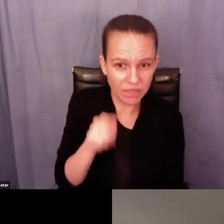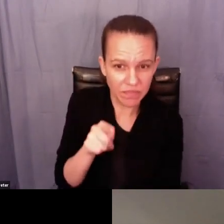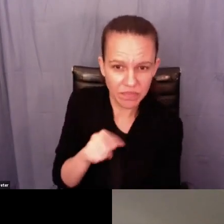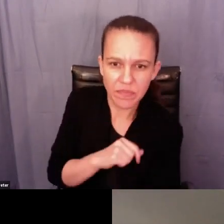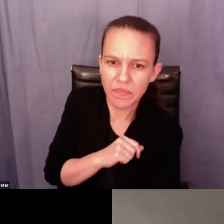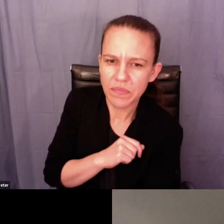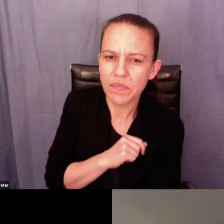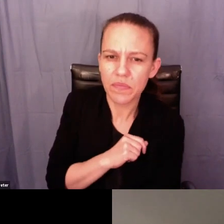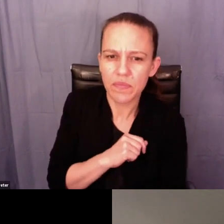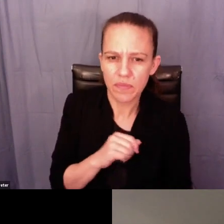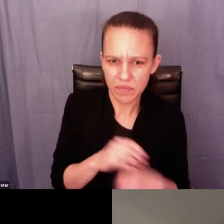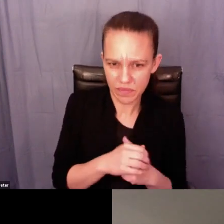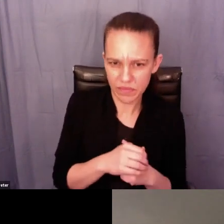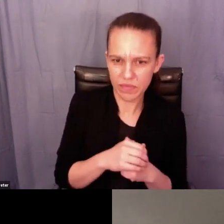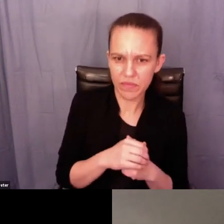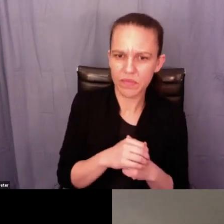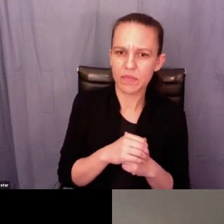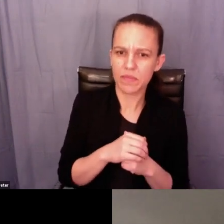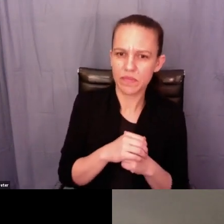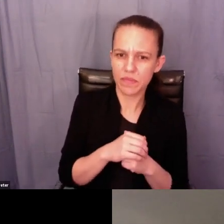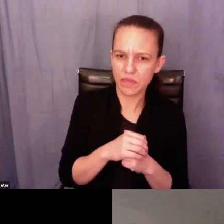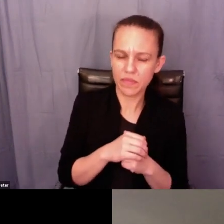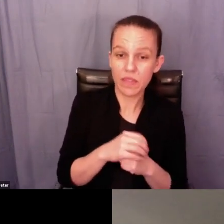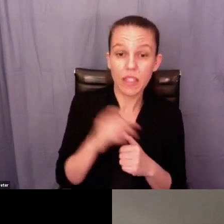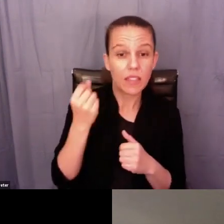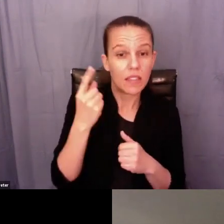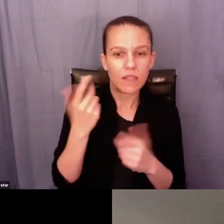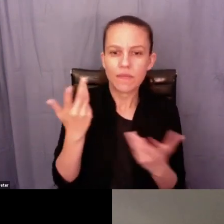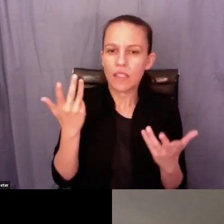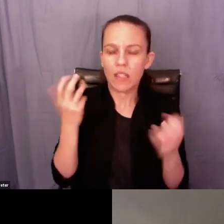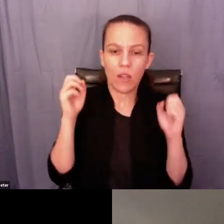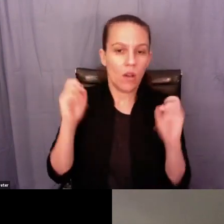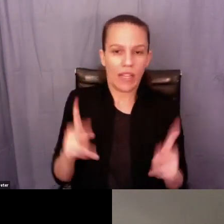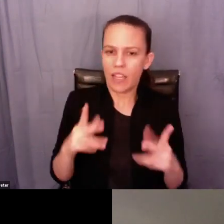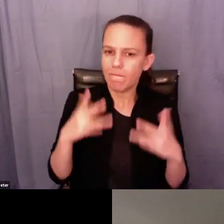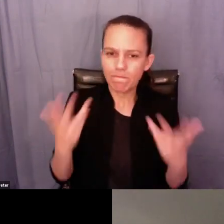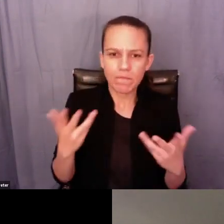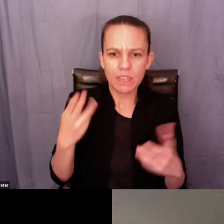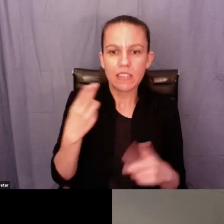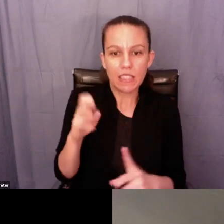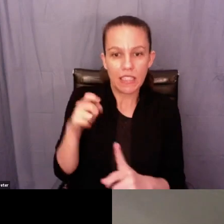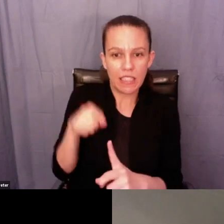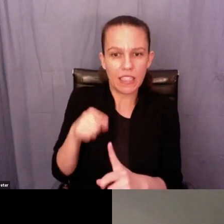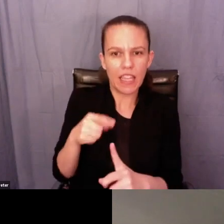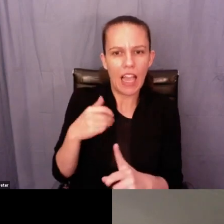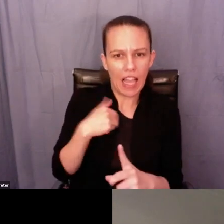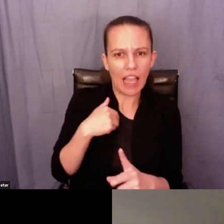Because there isn't -- okay. He has an accomplished theory for explaining all of these